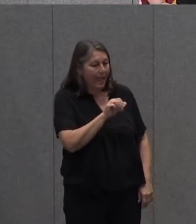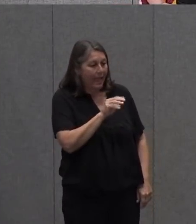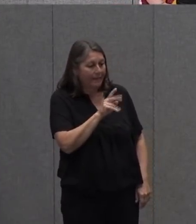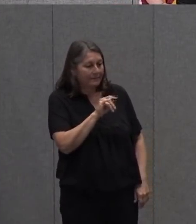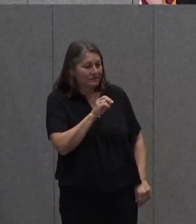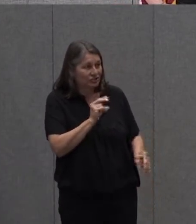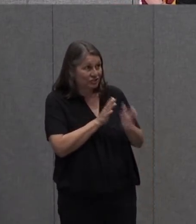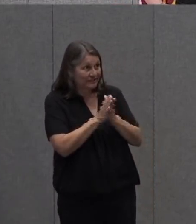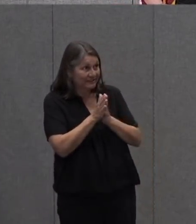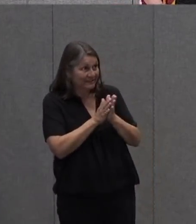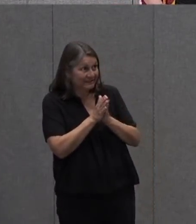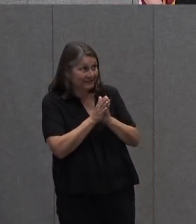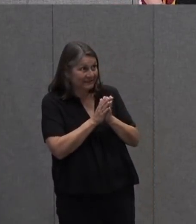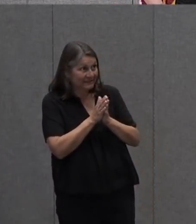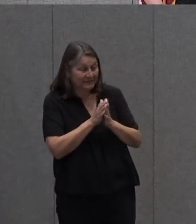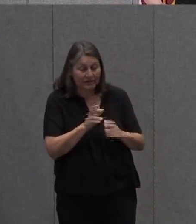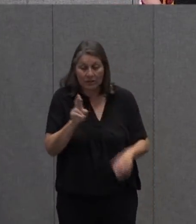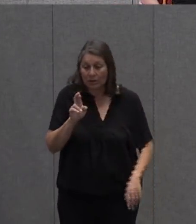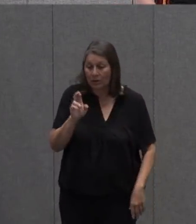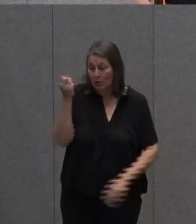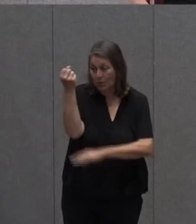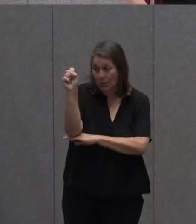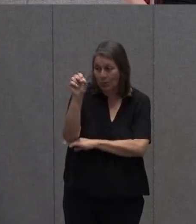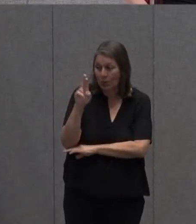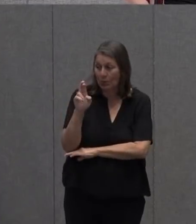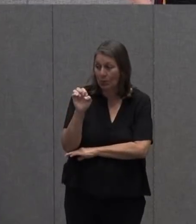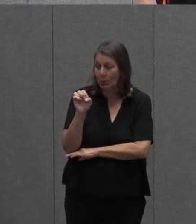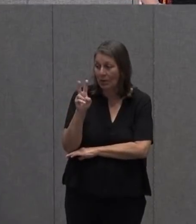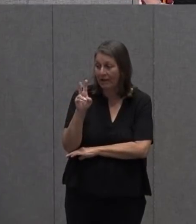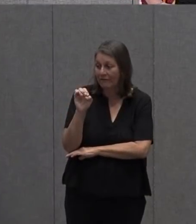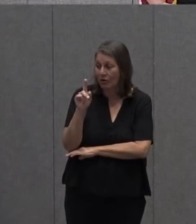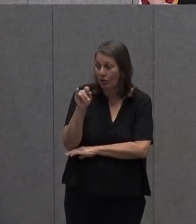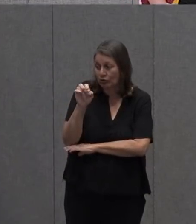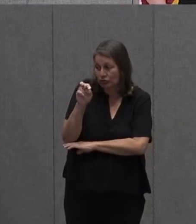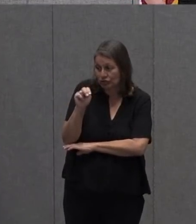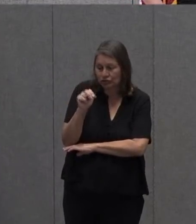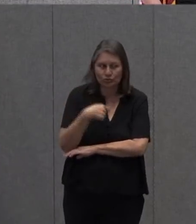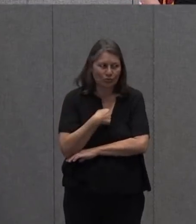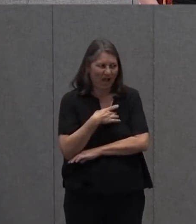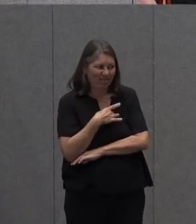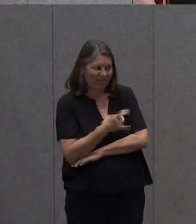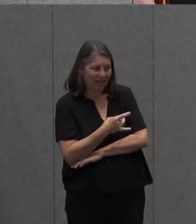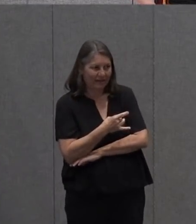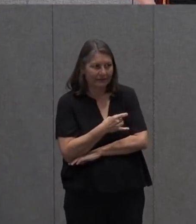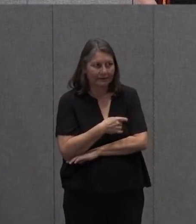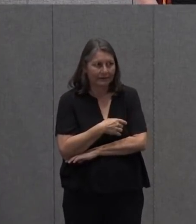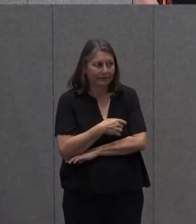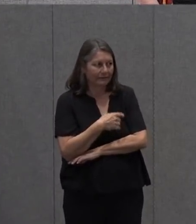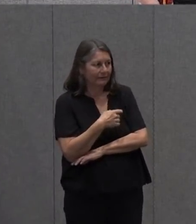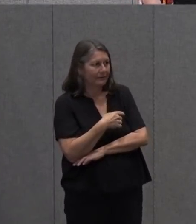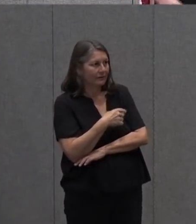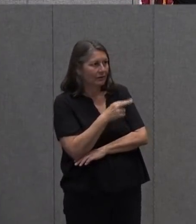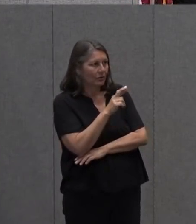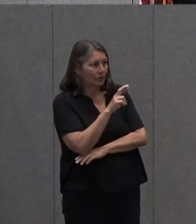Okay revolution. Ooh, I like that one. I do too. I'm gonna say relation.